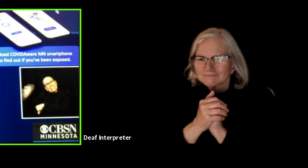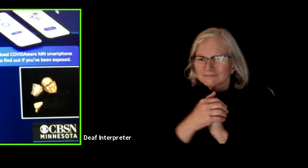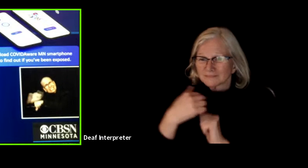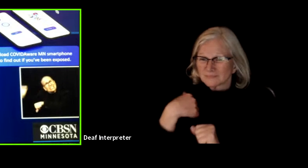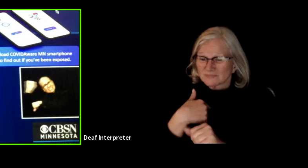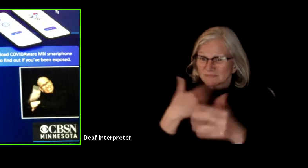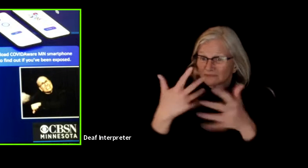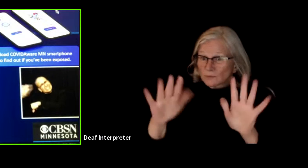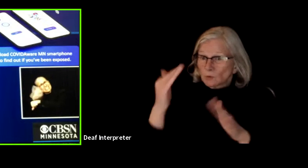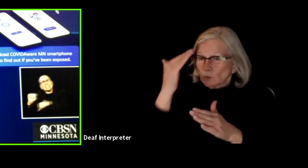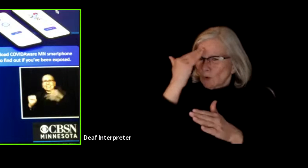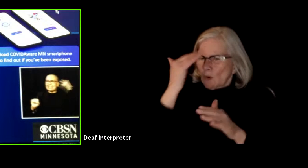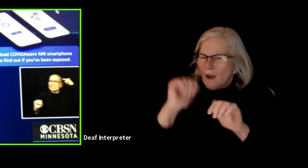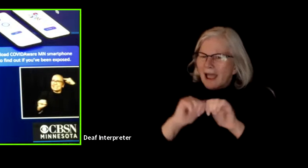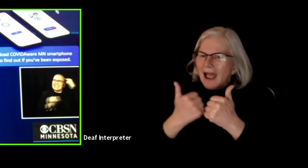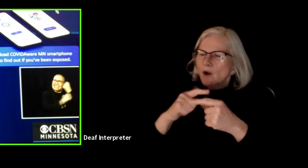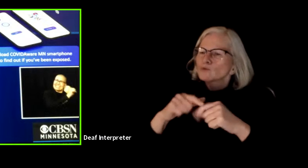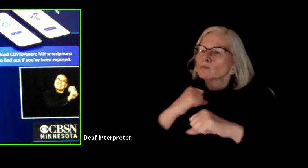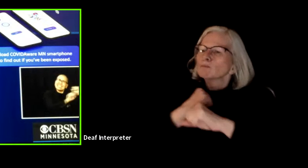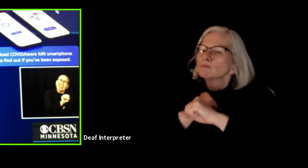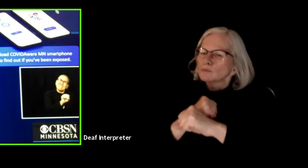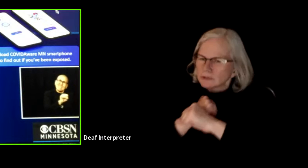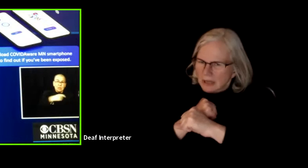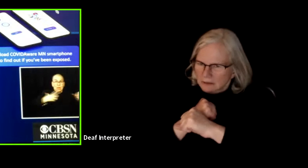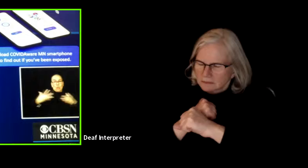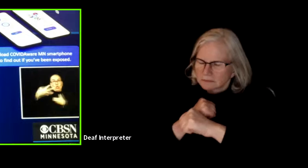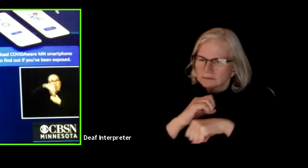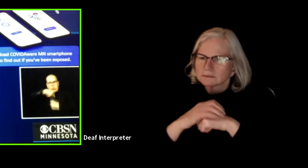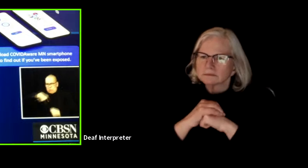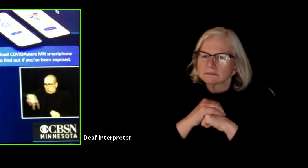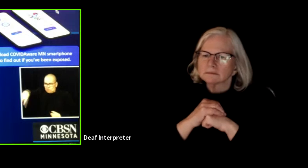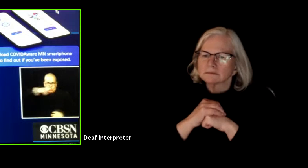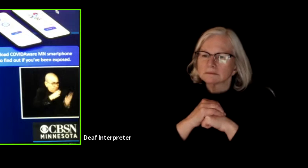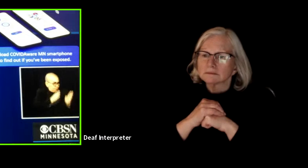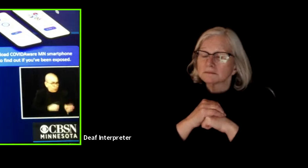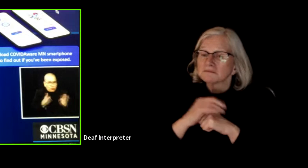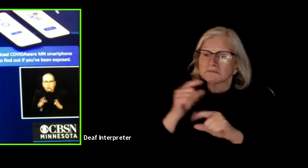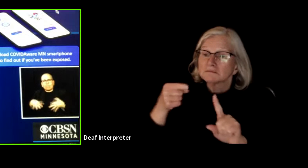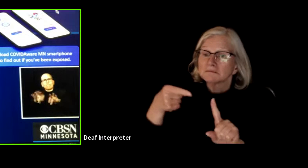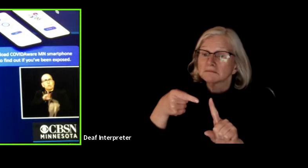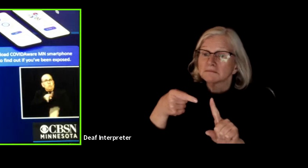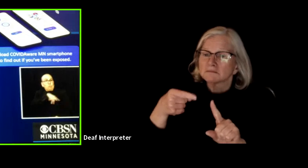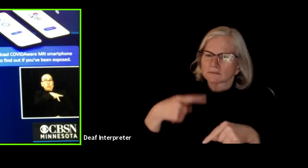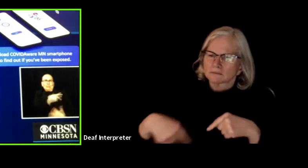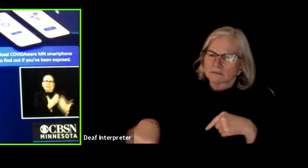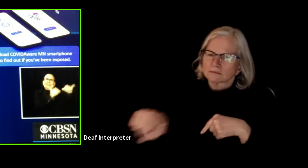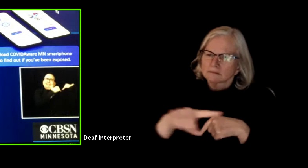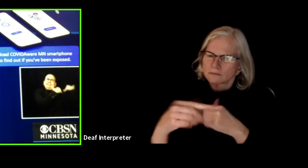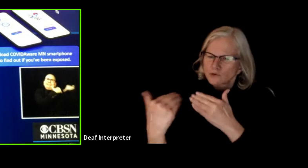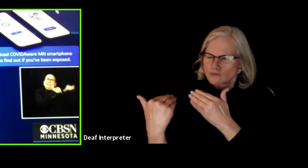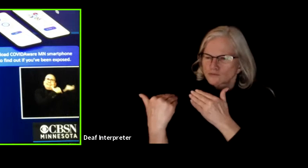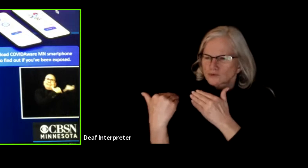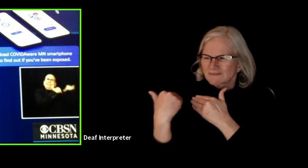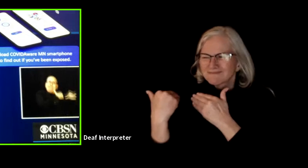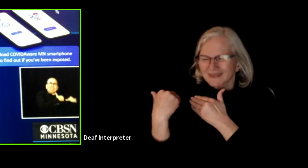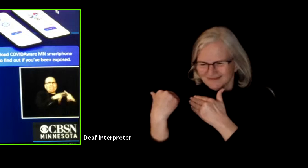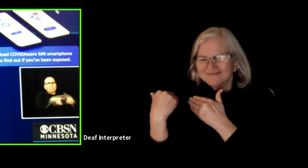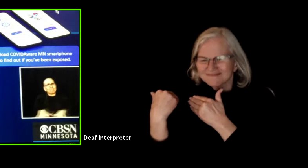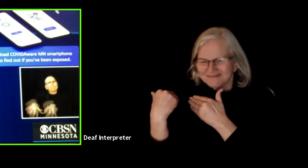PERSONAL RESPONSIBILITY AND IN MINNESOTANS, YOU'RE DOING THAT. THIS IDEA THAT YOU ARE RESPONSIBLE TO A CERTAIN DEGREE ON THE HEALTH OF